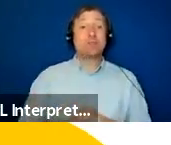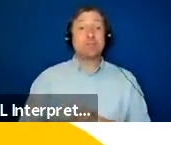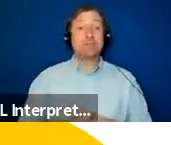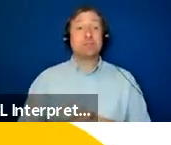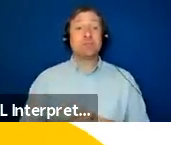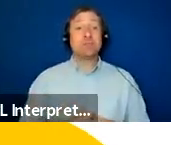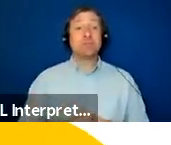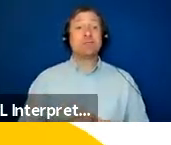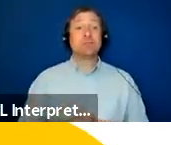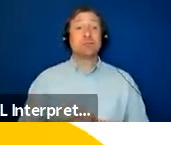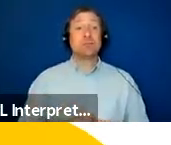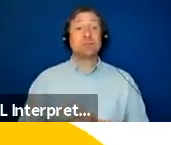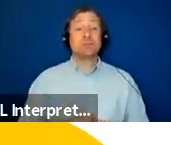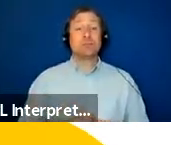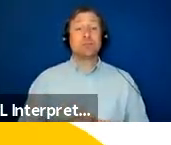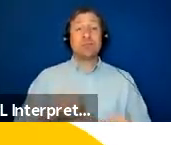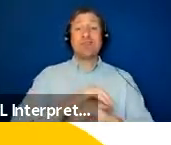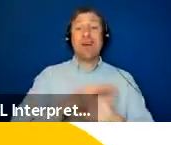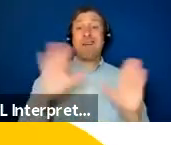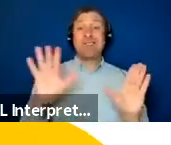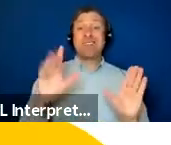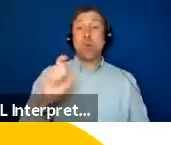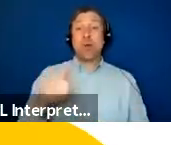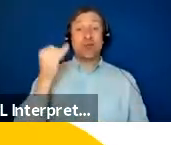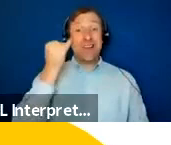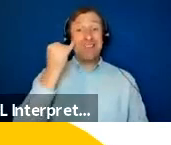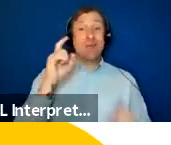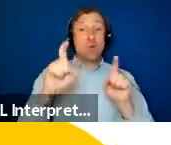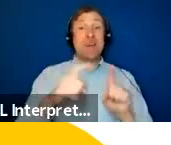So there's obviously the question of what happens if you were to test positive for COVID.